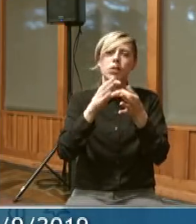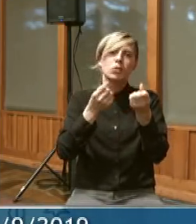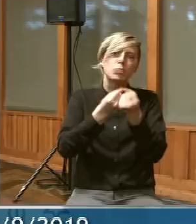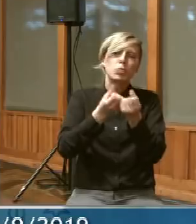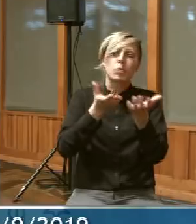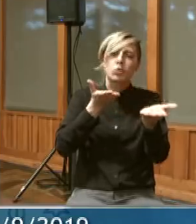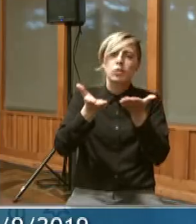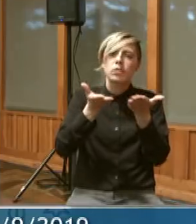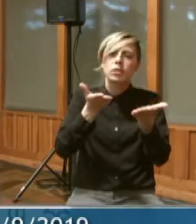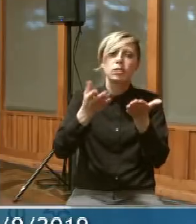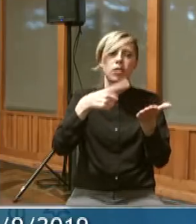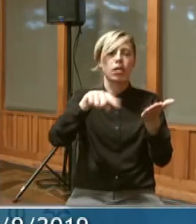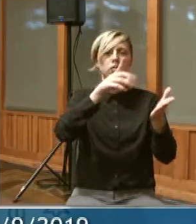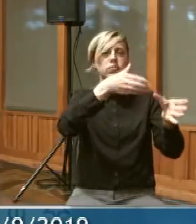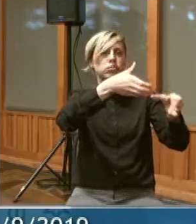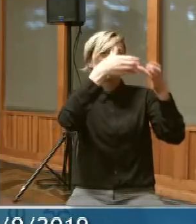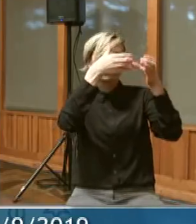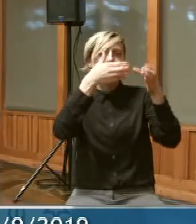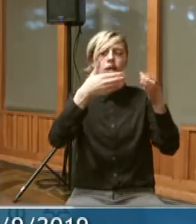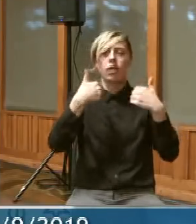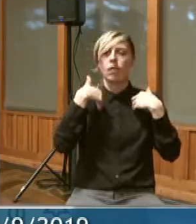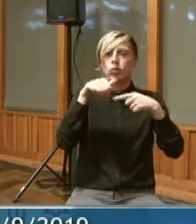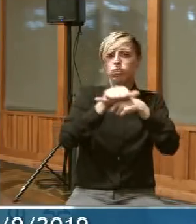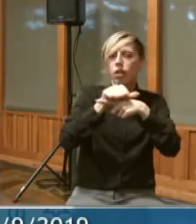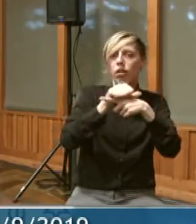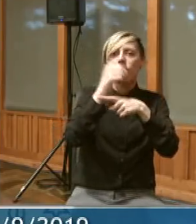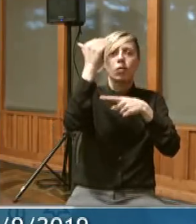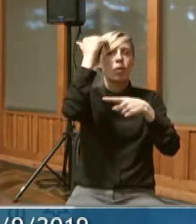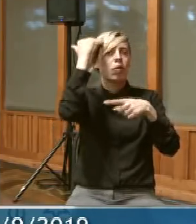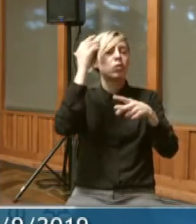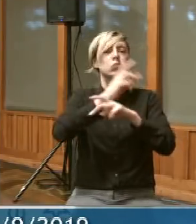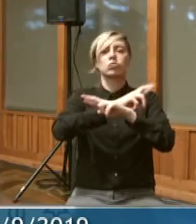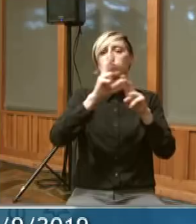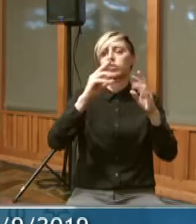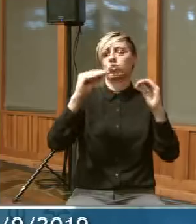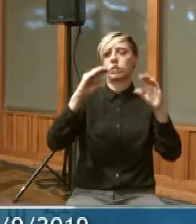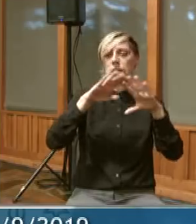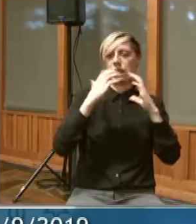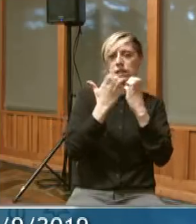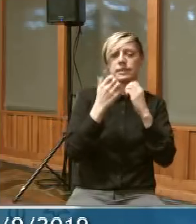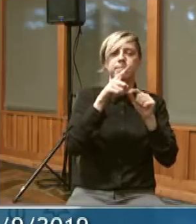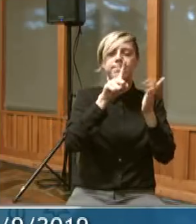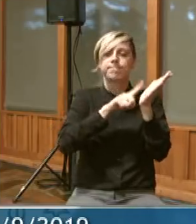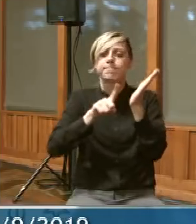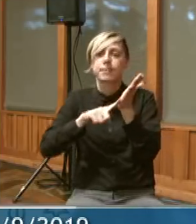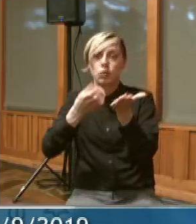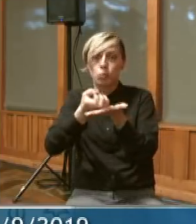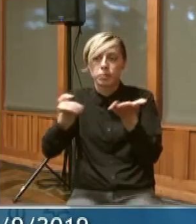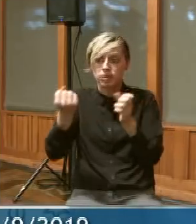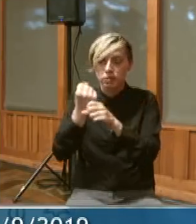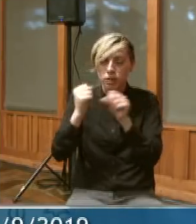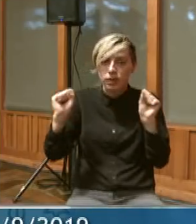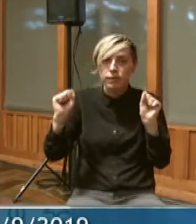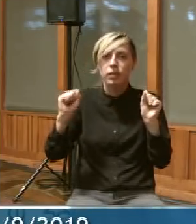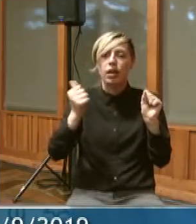OF THE JOBS THAT ARE ON THE LINE, THEY ARE THE ONES HELPING COMMUNITY L CONNECT TO SERVICES. THEY ARE PROFESSIONALS MAKING SURE INSTRUCTORS HAVE THE TRAINING AND KNOWLEDGE TO TEACH